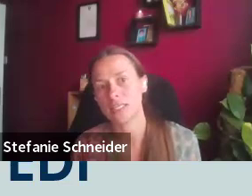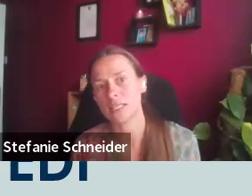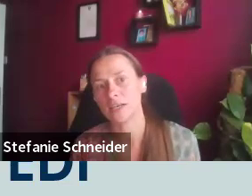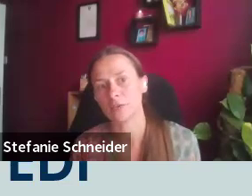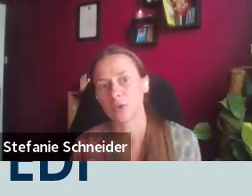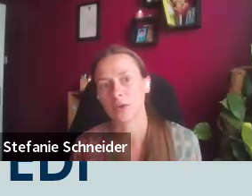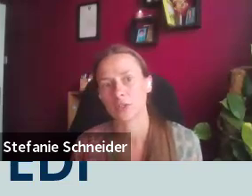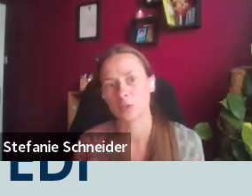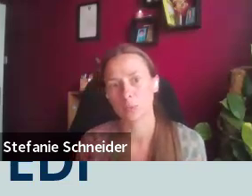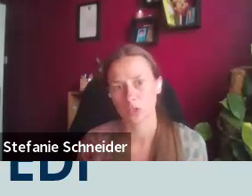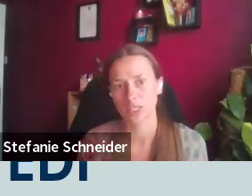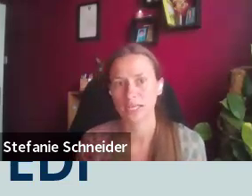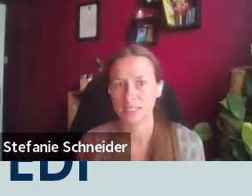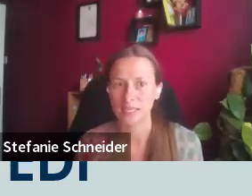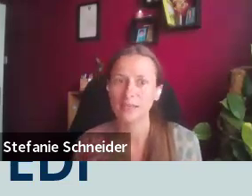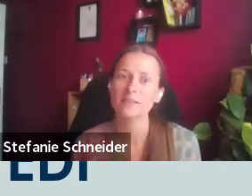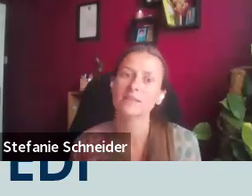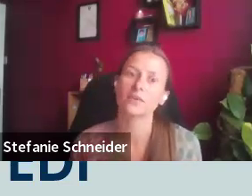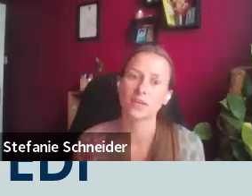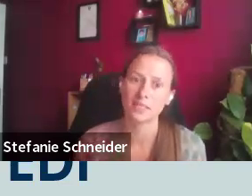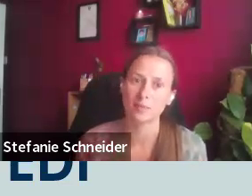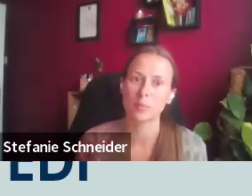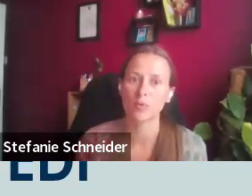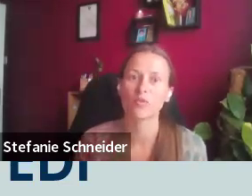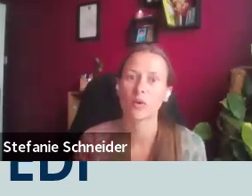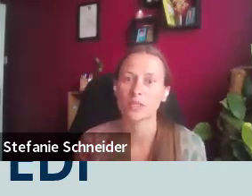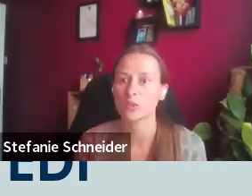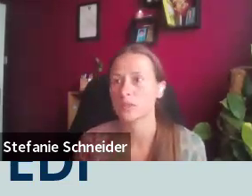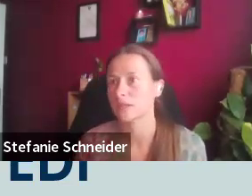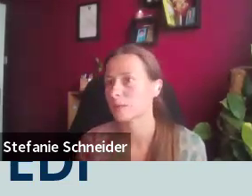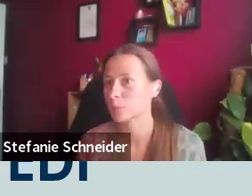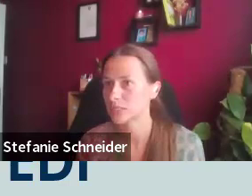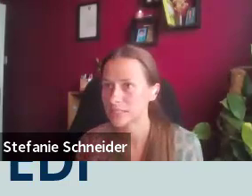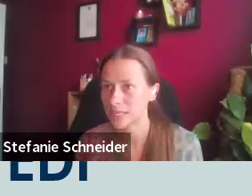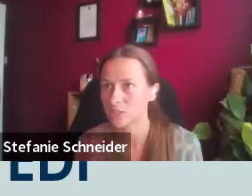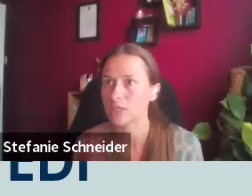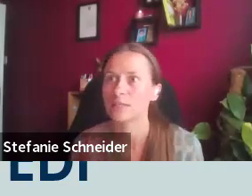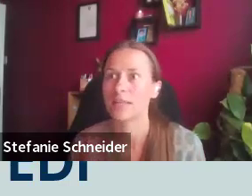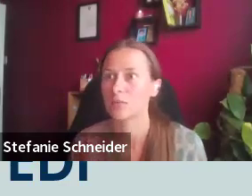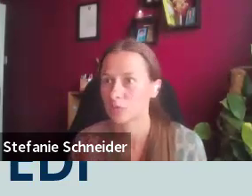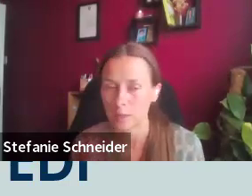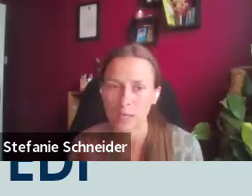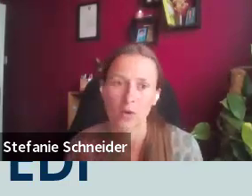actually referring to the project idea or is it more referring to the presentation and the